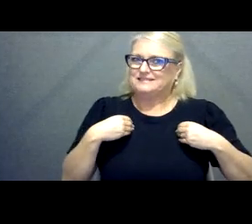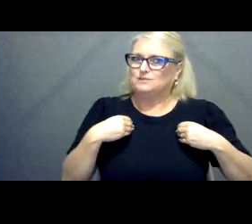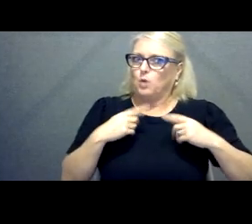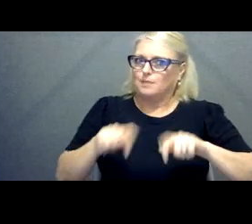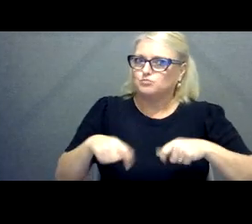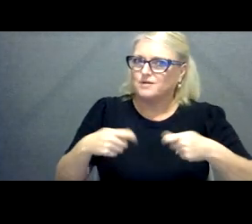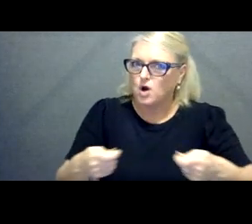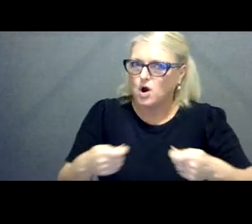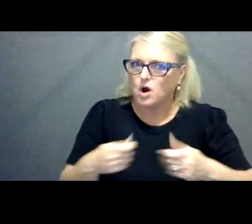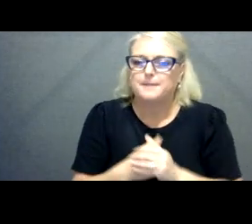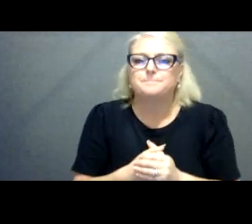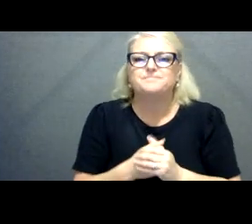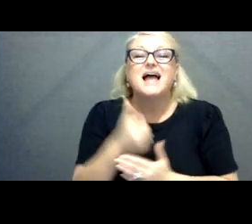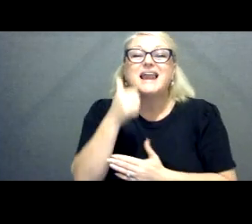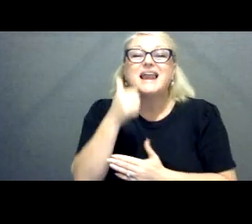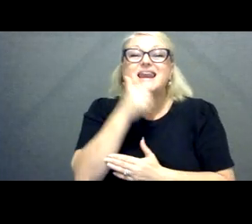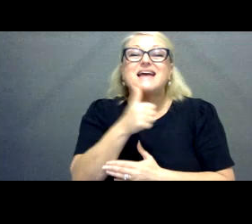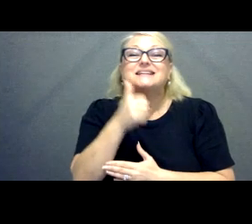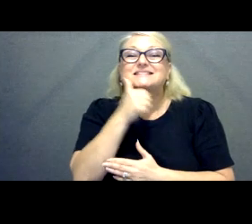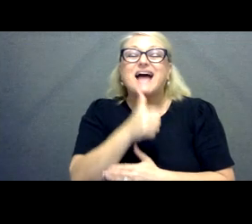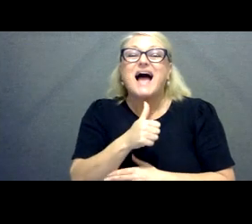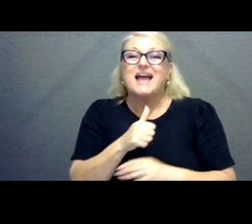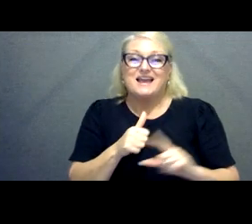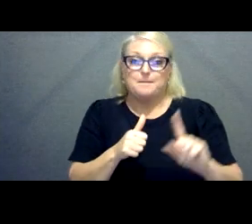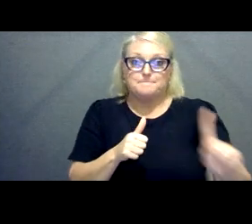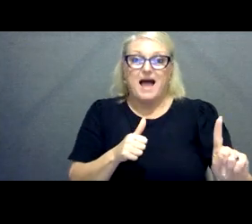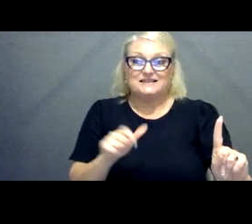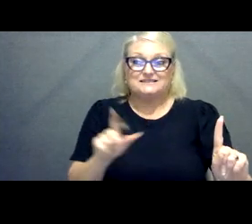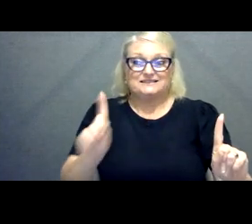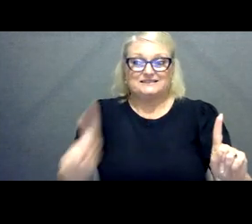a lawyer who's employed by legal aid one of you may have a lawyer who's employed by a preferred